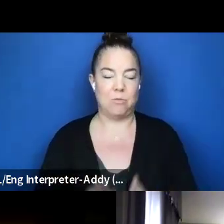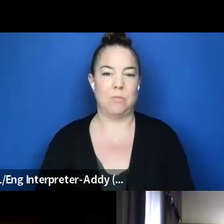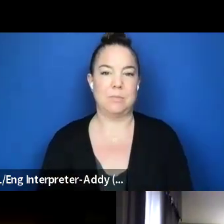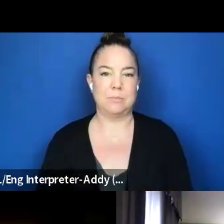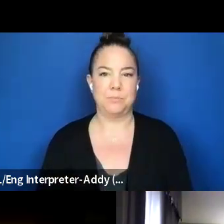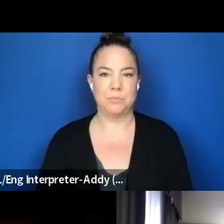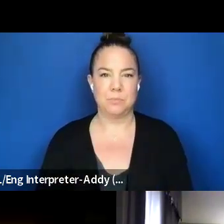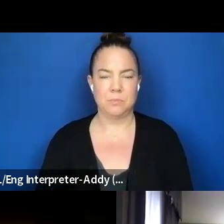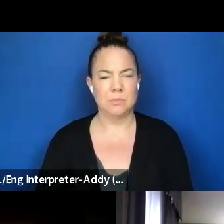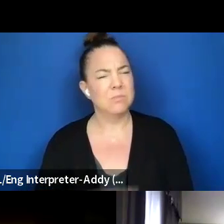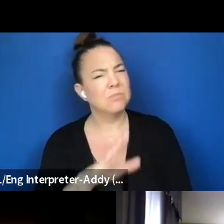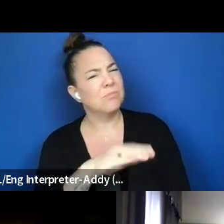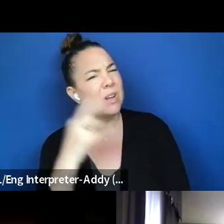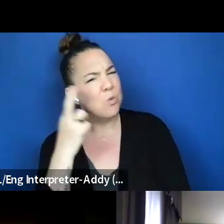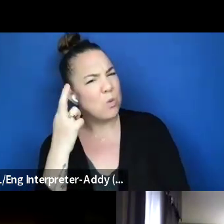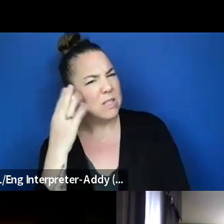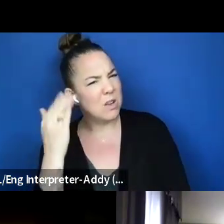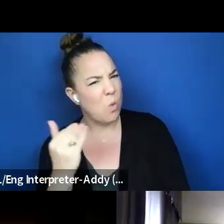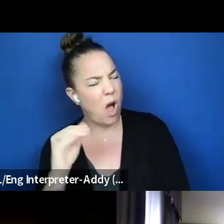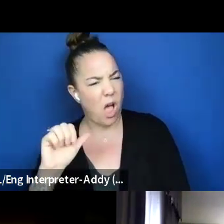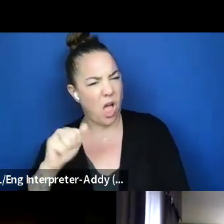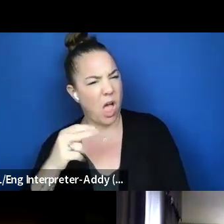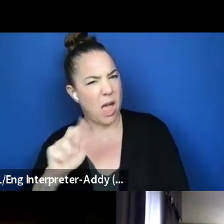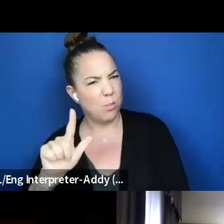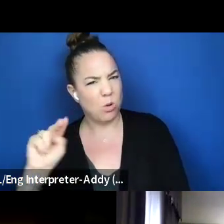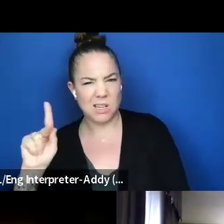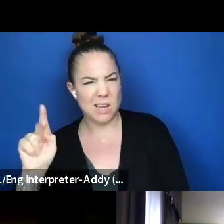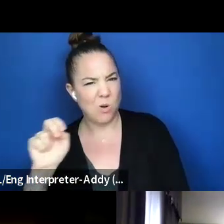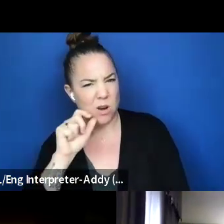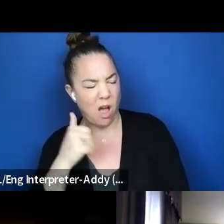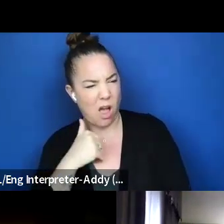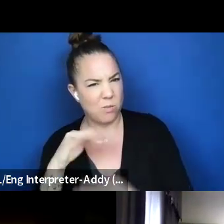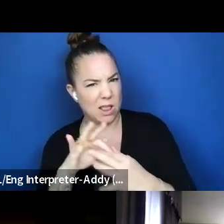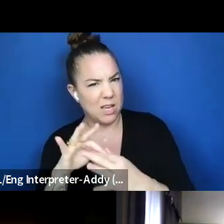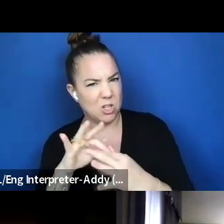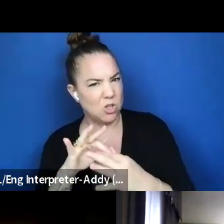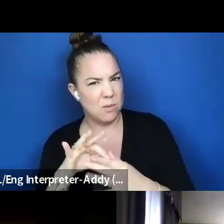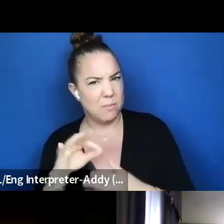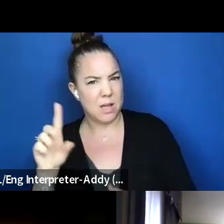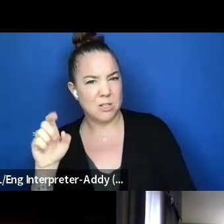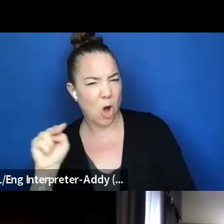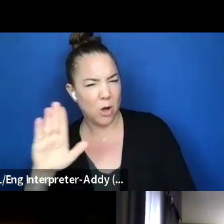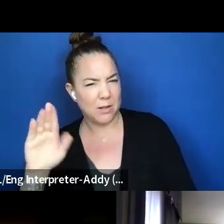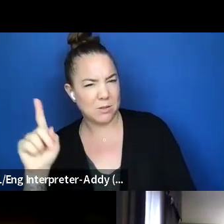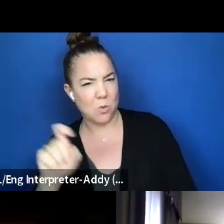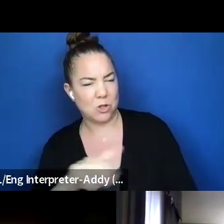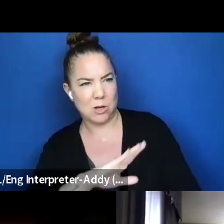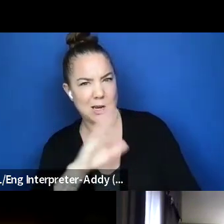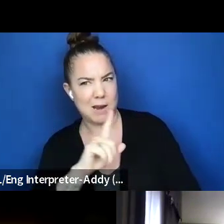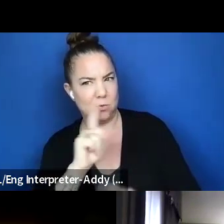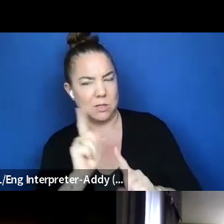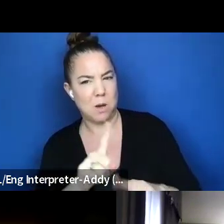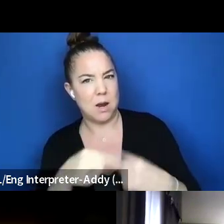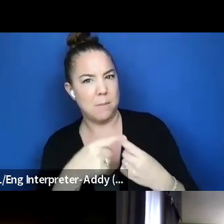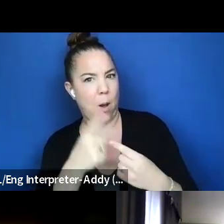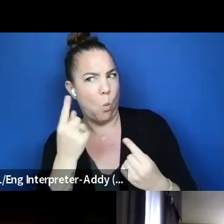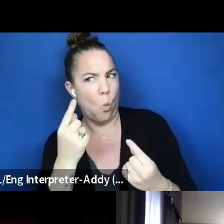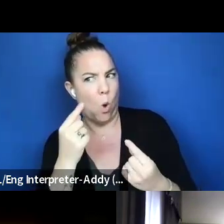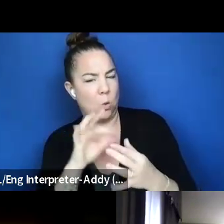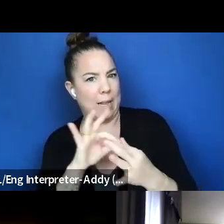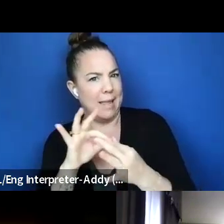Leelynn Brady: Is there a reason why April and nickel don't seem to have a relationship? Because I don't think Don's question was ever addressed on what is the relationship? And I'm a bit confused because